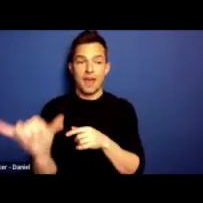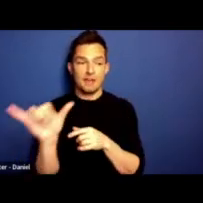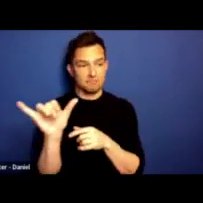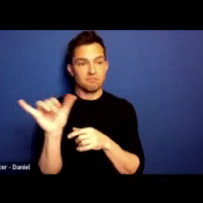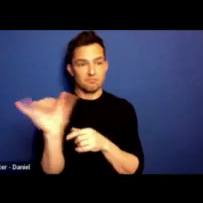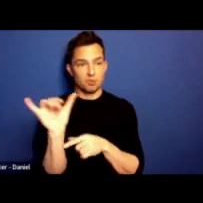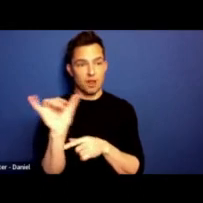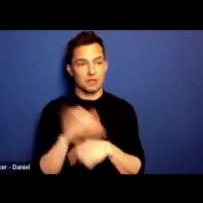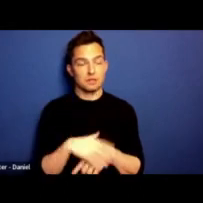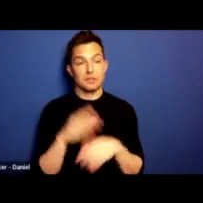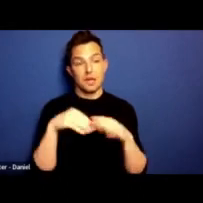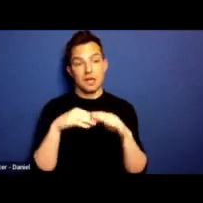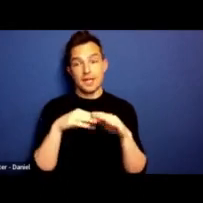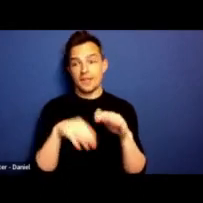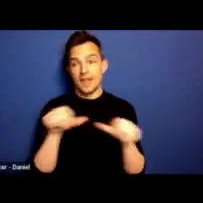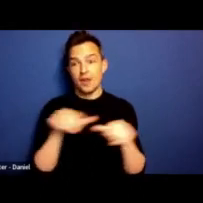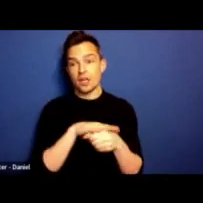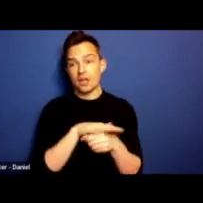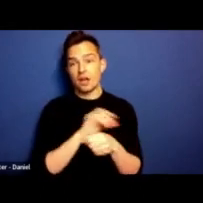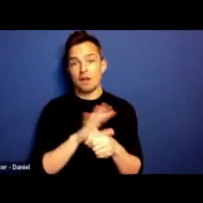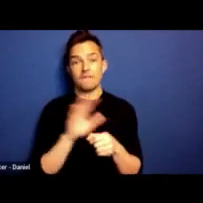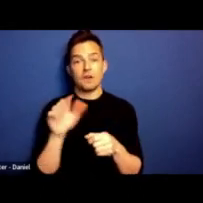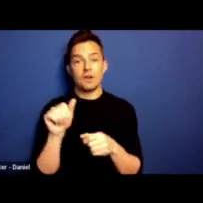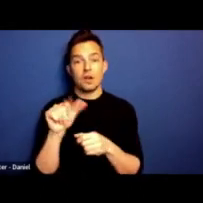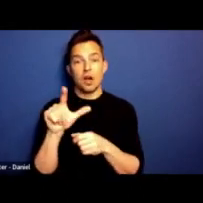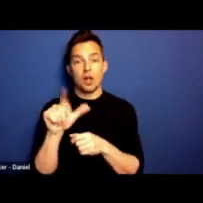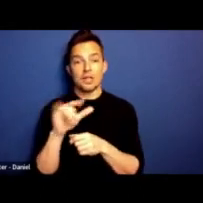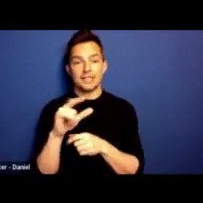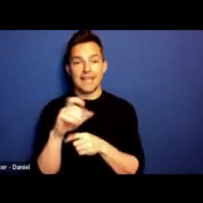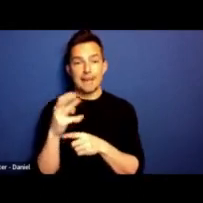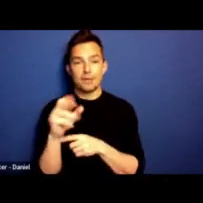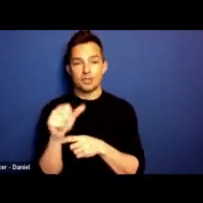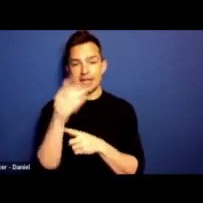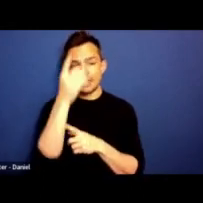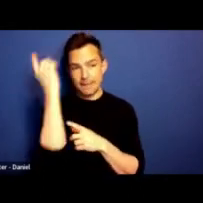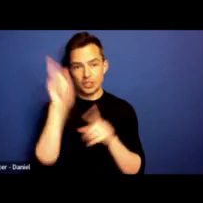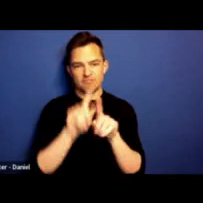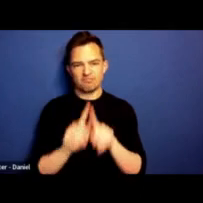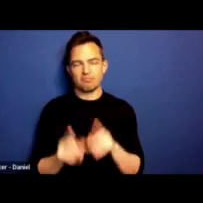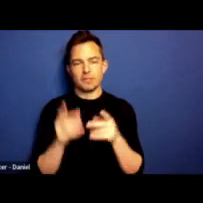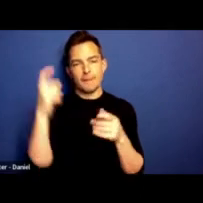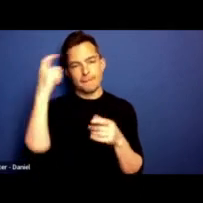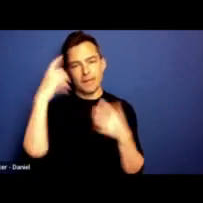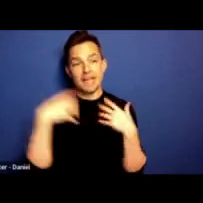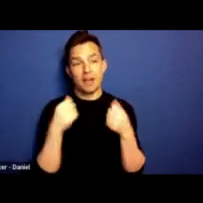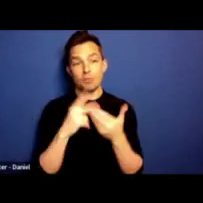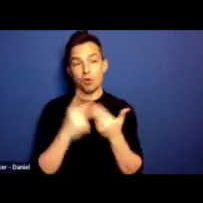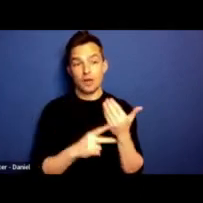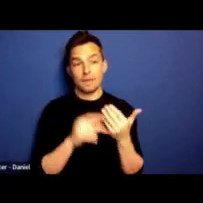area of our alzheimer's and other dementia programs, and as well as our brain health programs. We are focused on